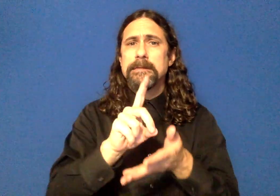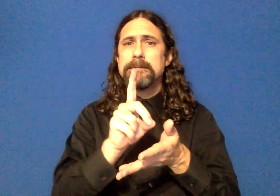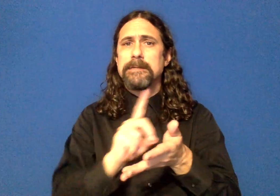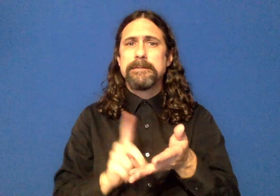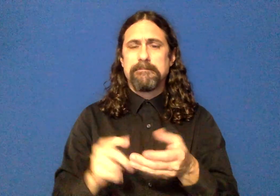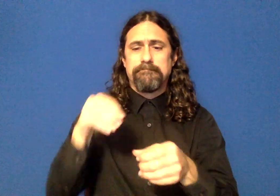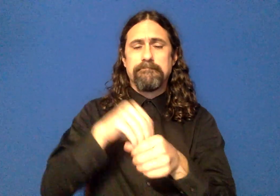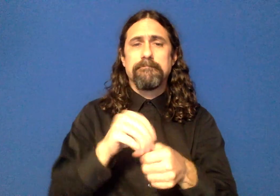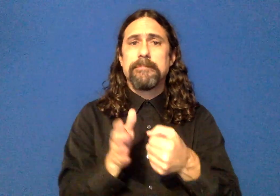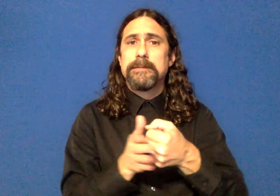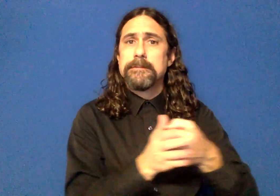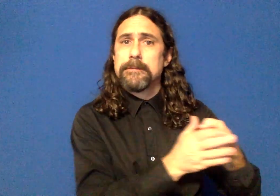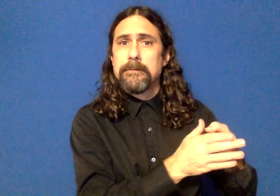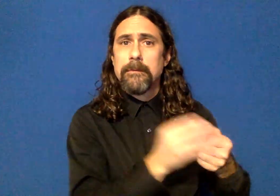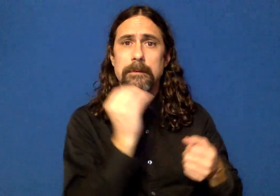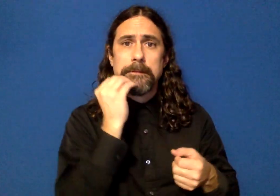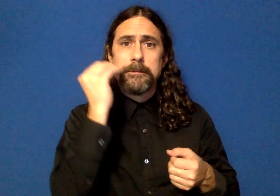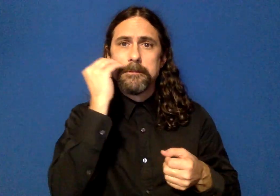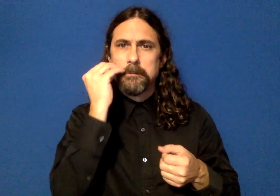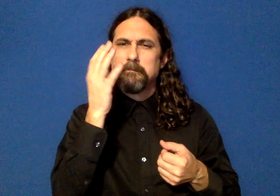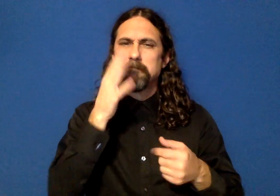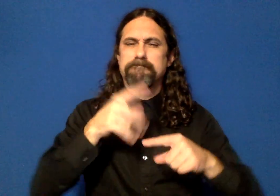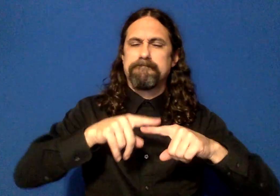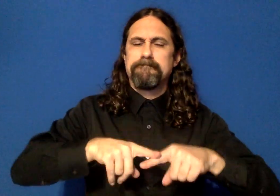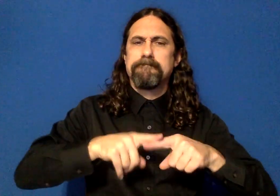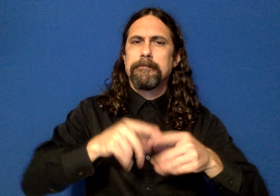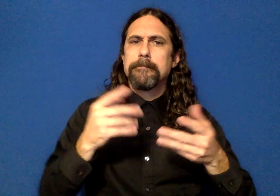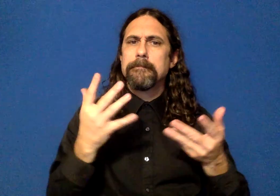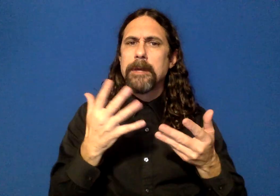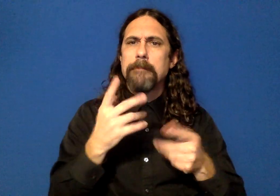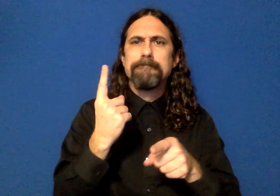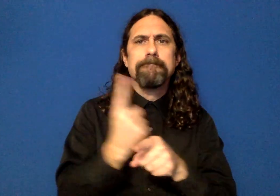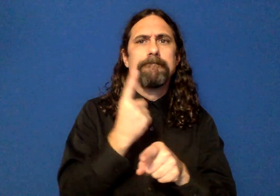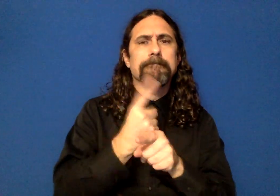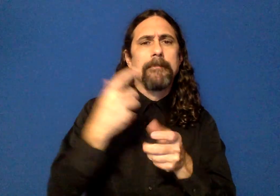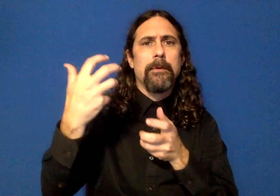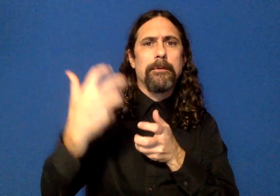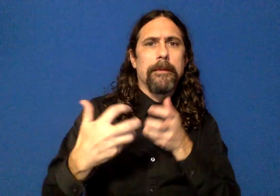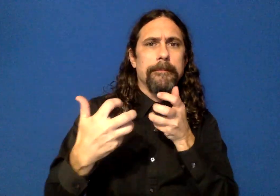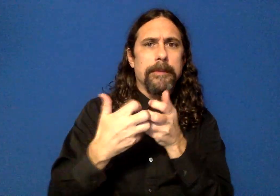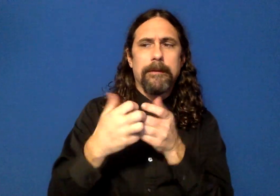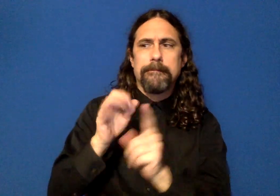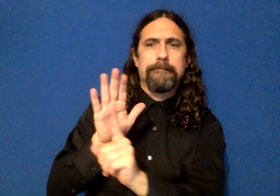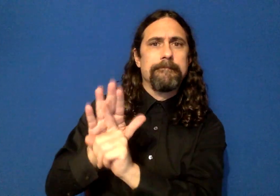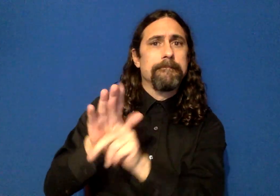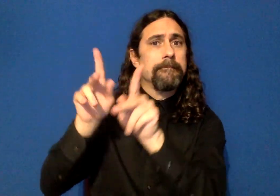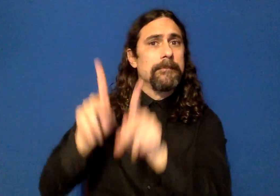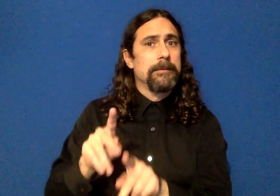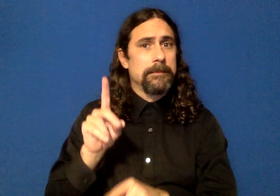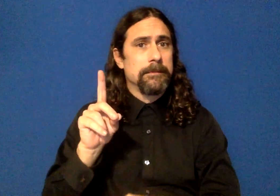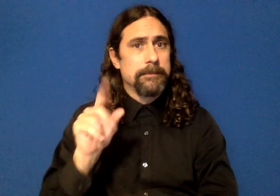required by the resident s disability. * A mobility set-aside unit means that the